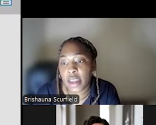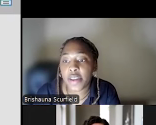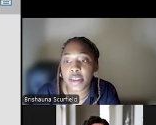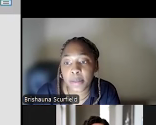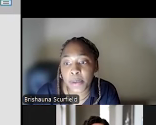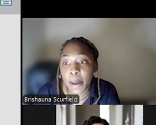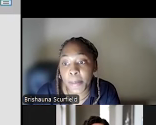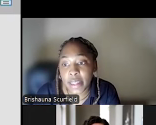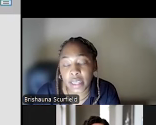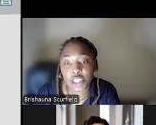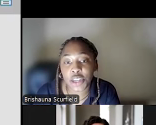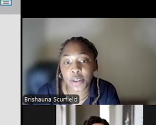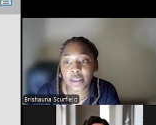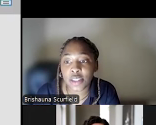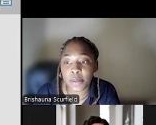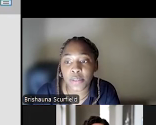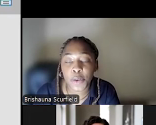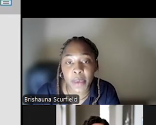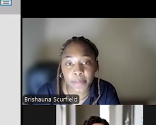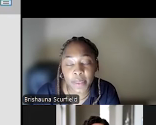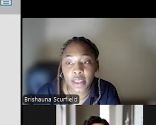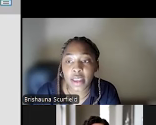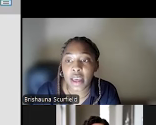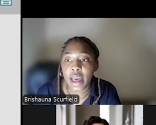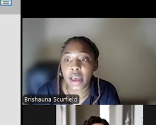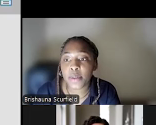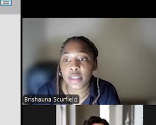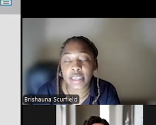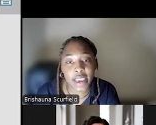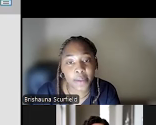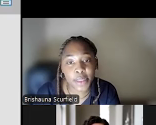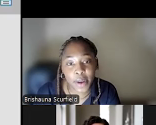Now, there is a a button that says generate a description for me. I will say take it with a